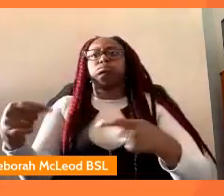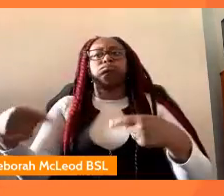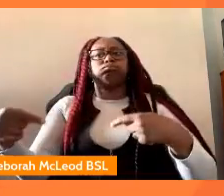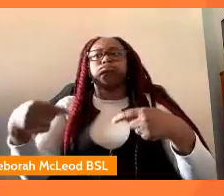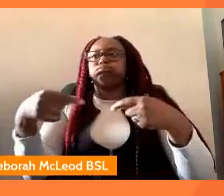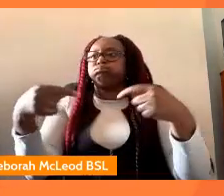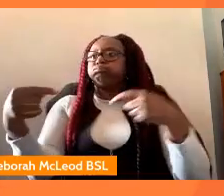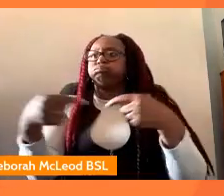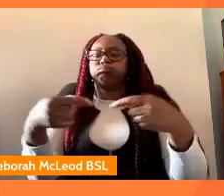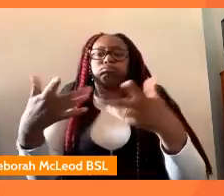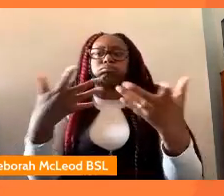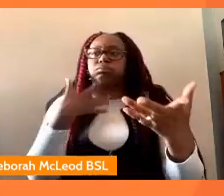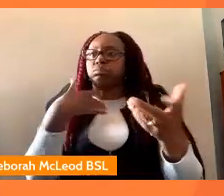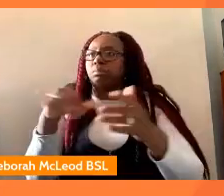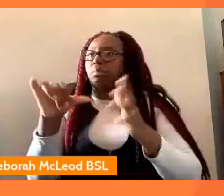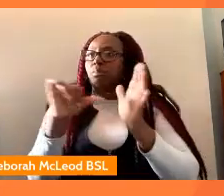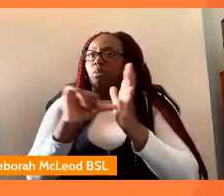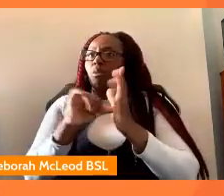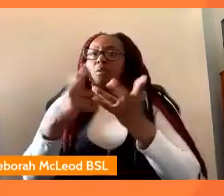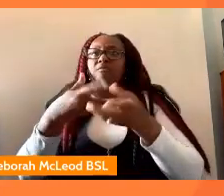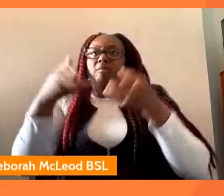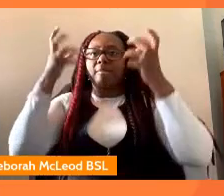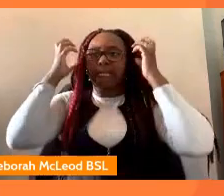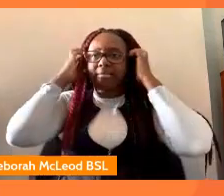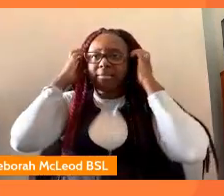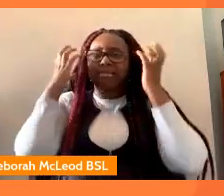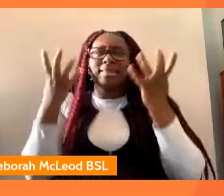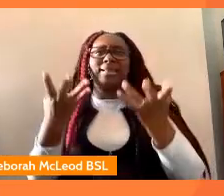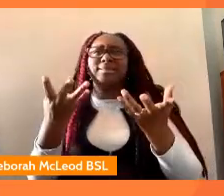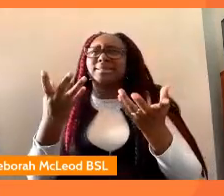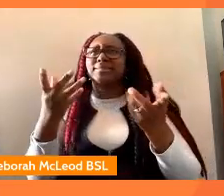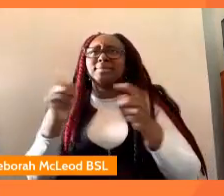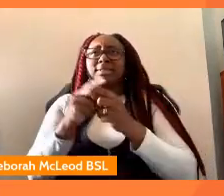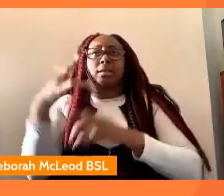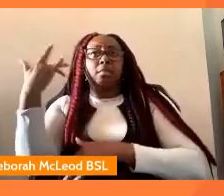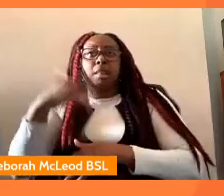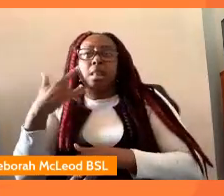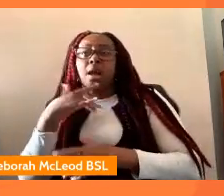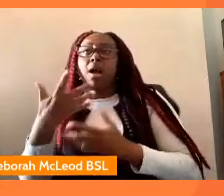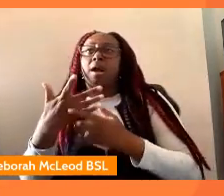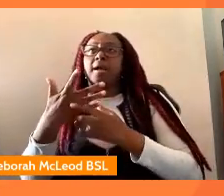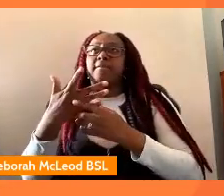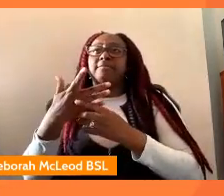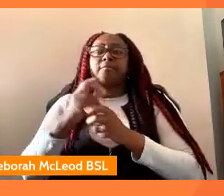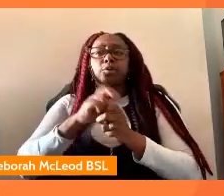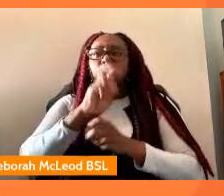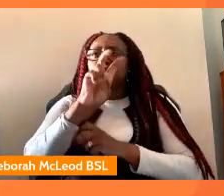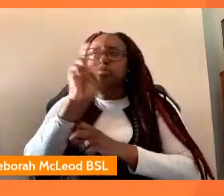I have seen really well-funded VR experiences for headsets and they have to have live events and do a live tour, which is a whole other model